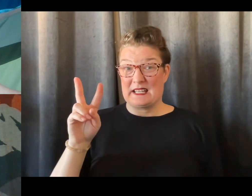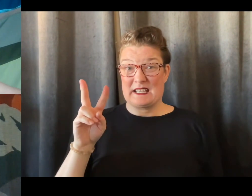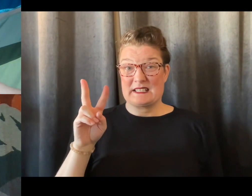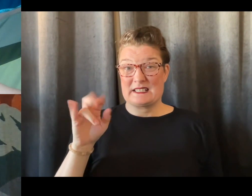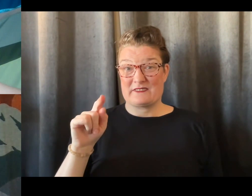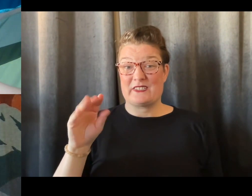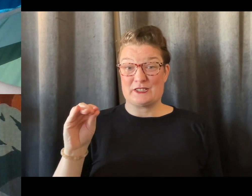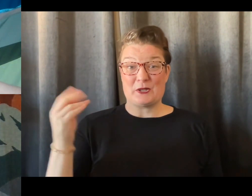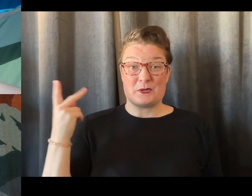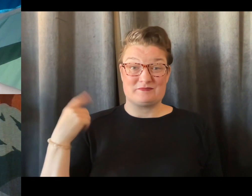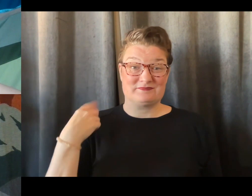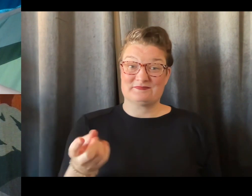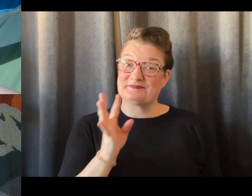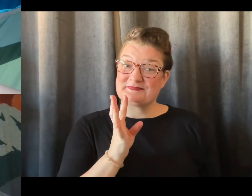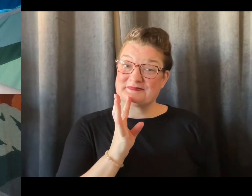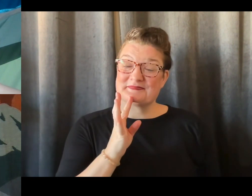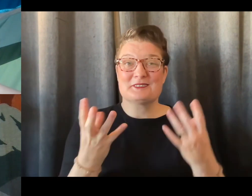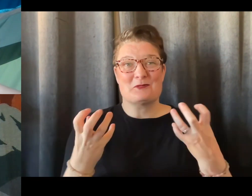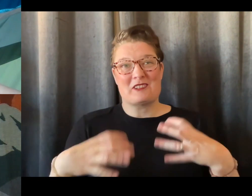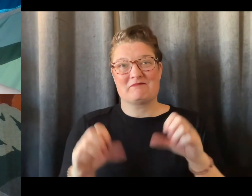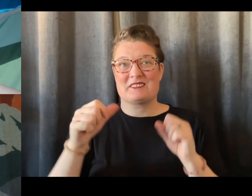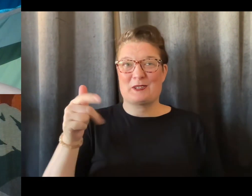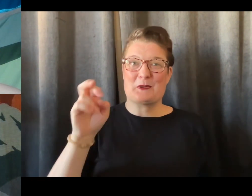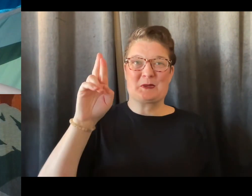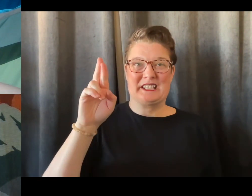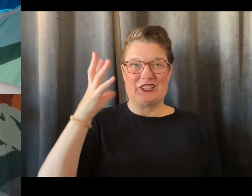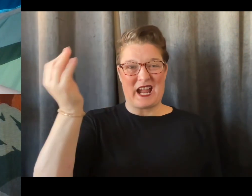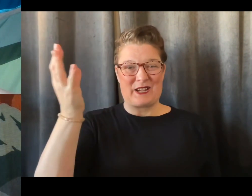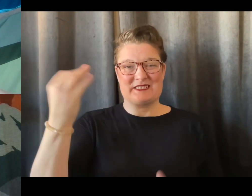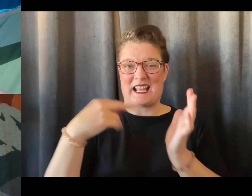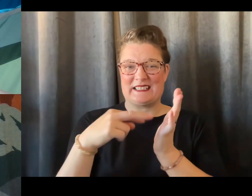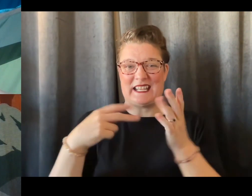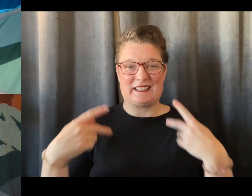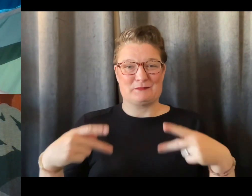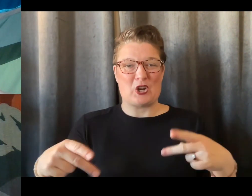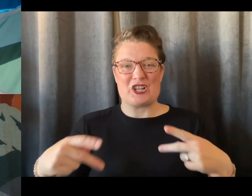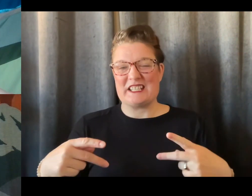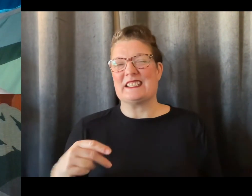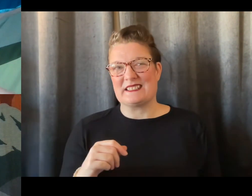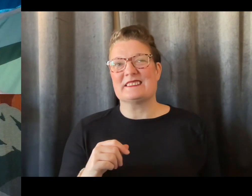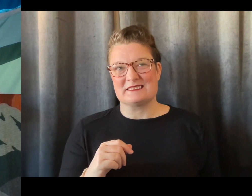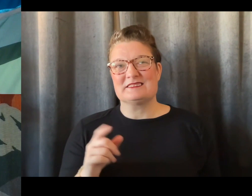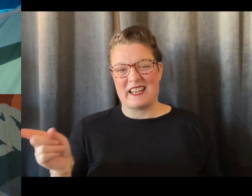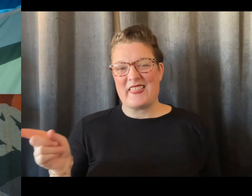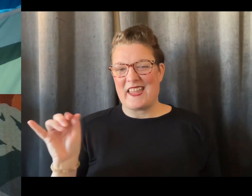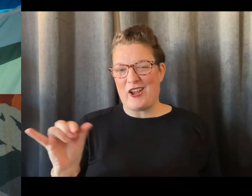to have a queer outside dance party and they've also been getting more into DJing.